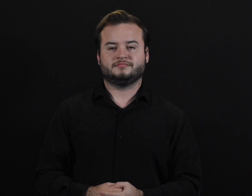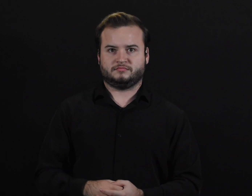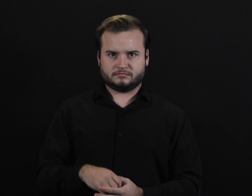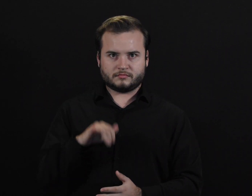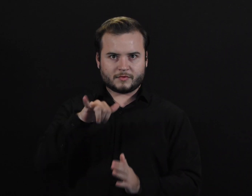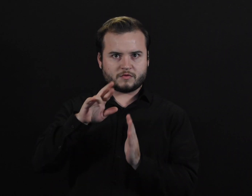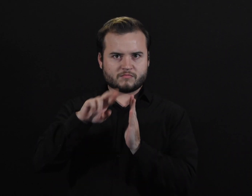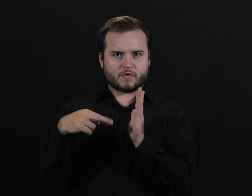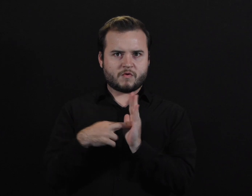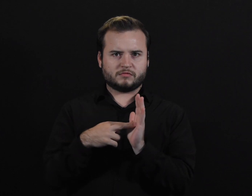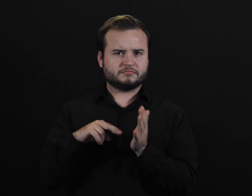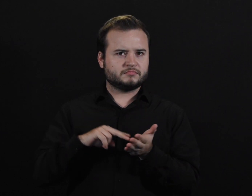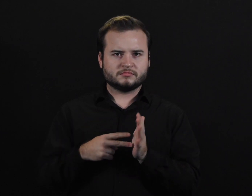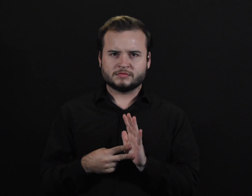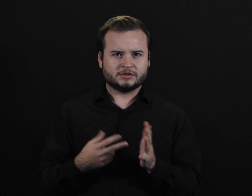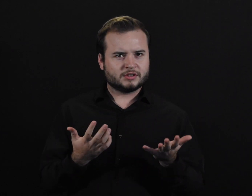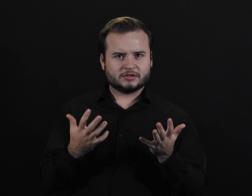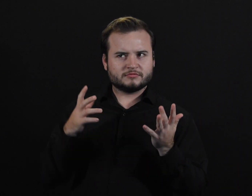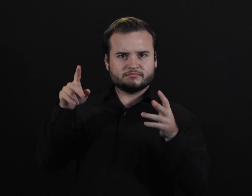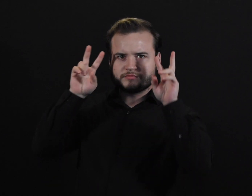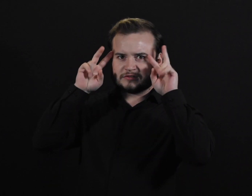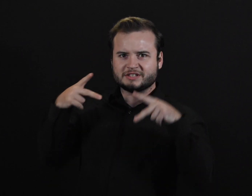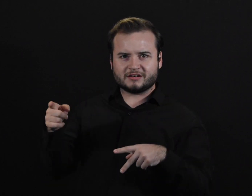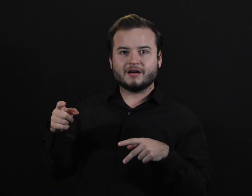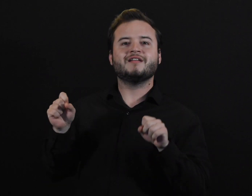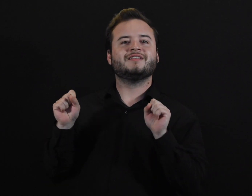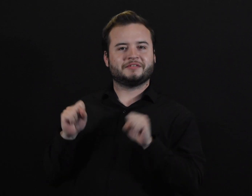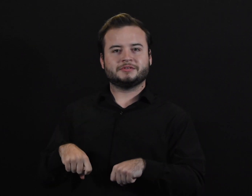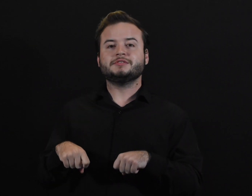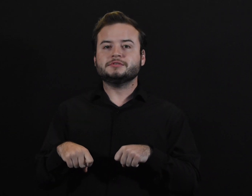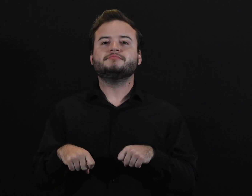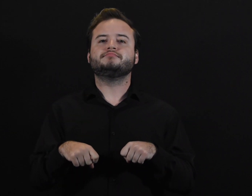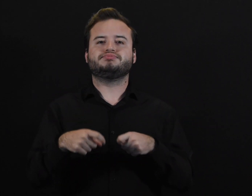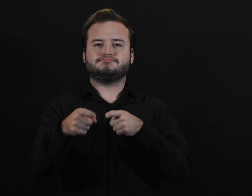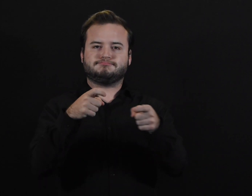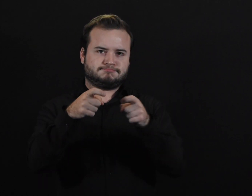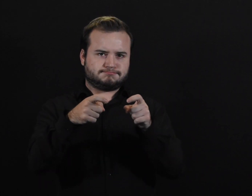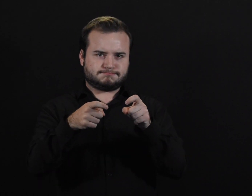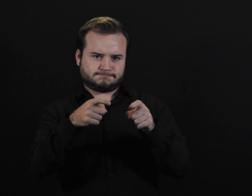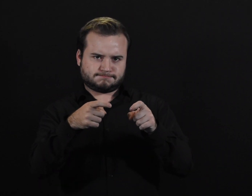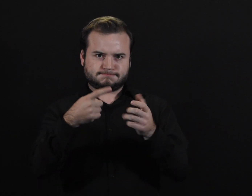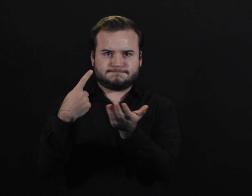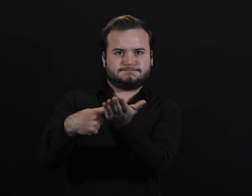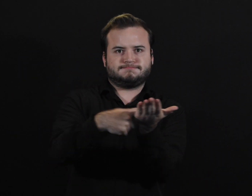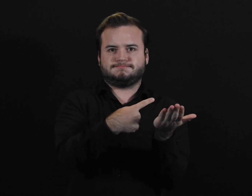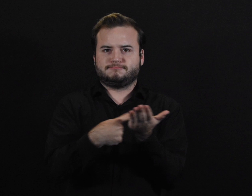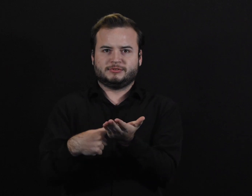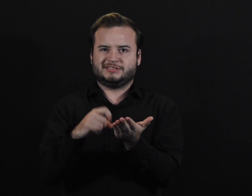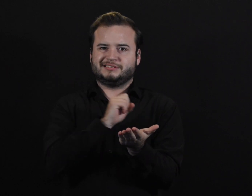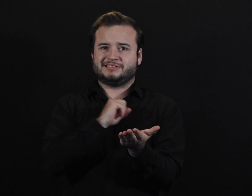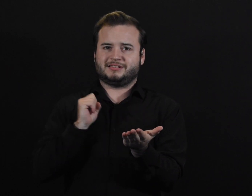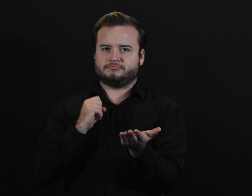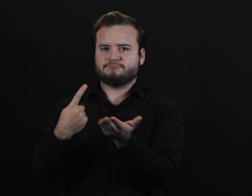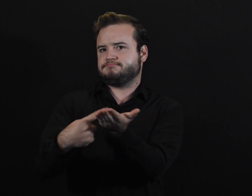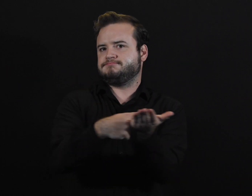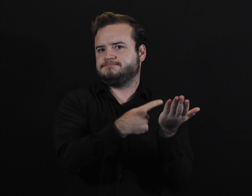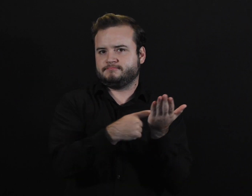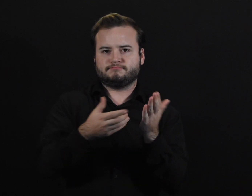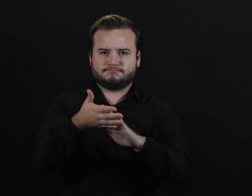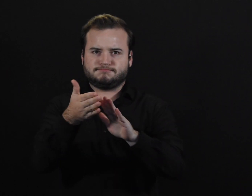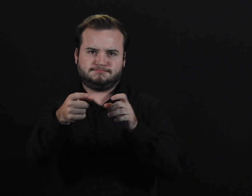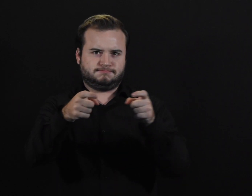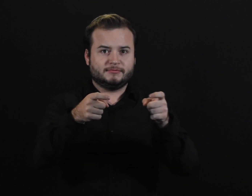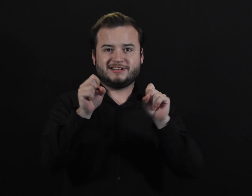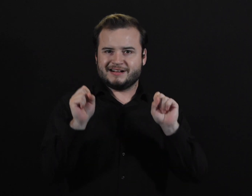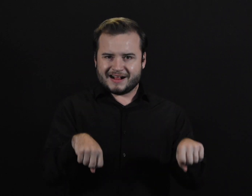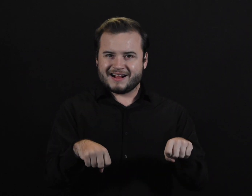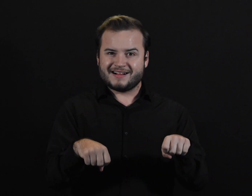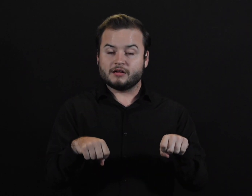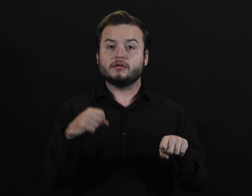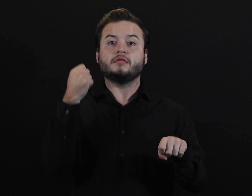In this capacity, the Vice President is empowered to preside over Senate deliberations,